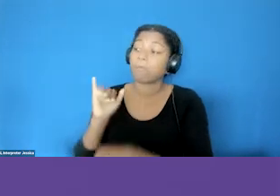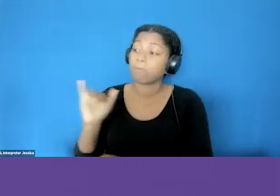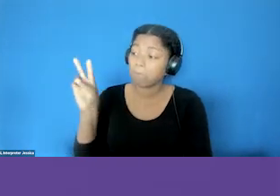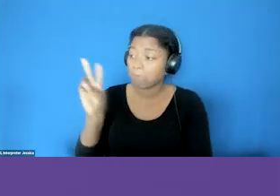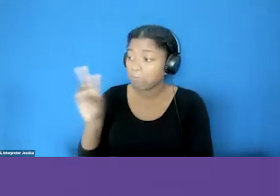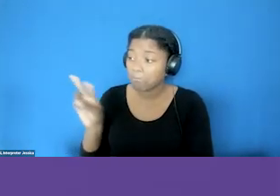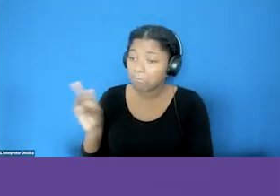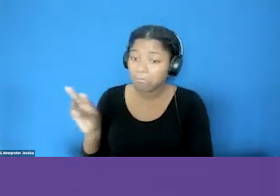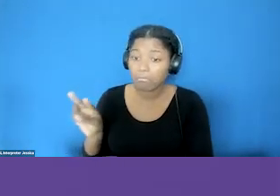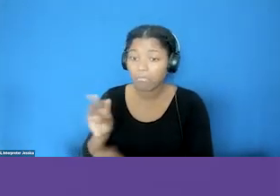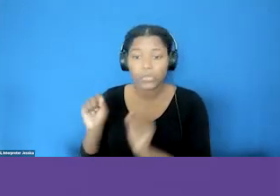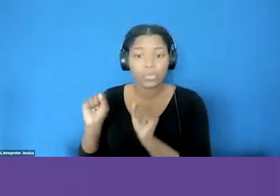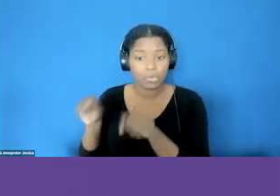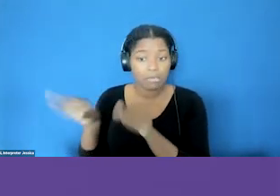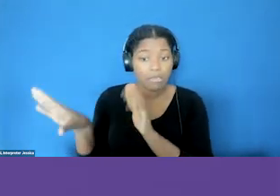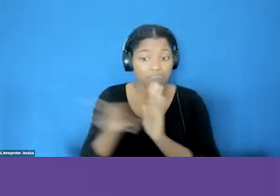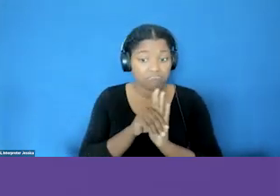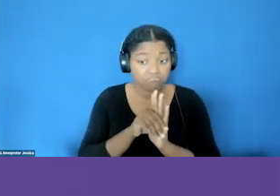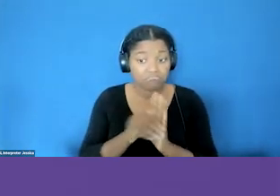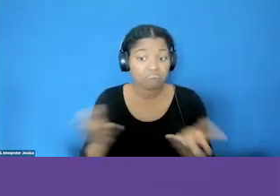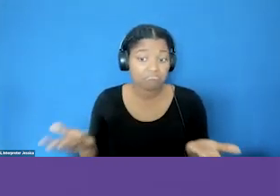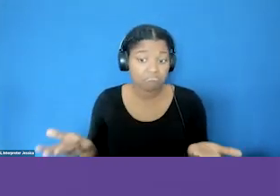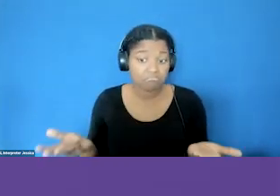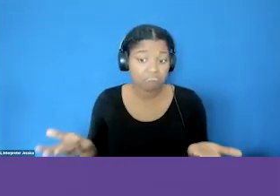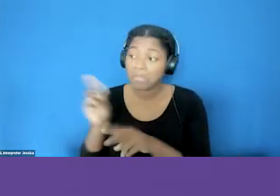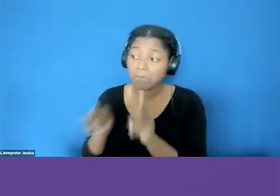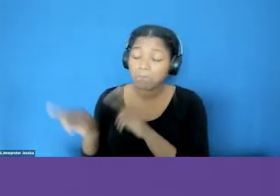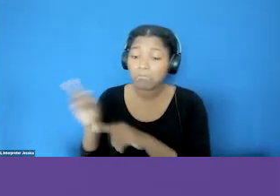by top 100 institutions and look at those.